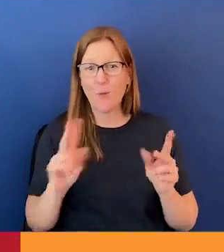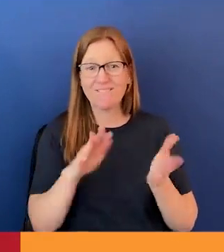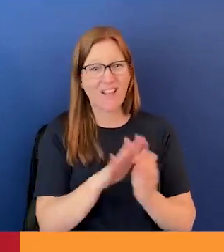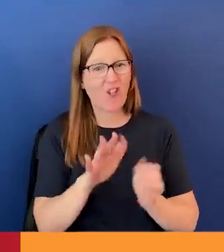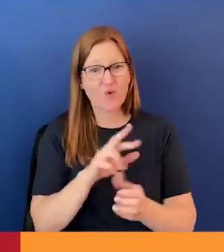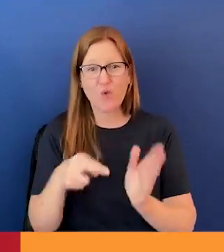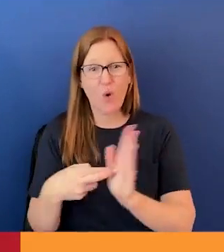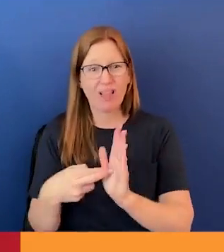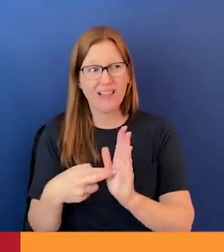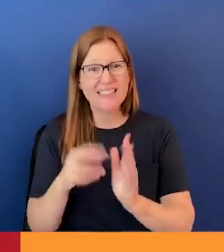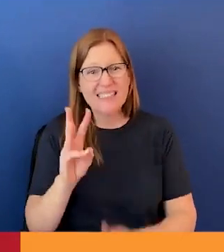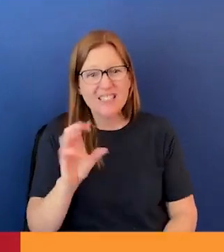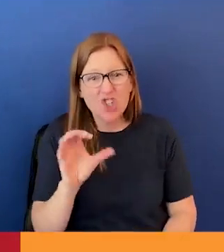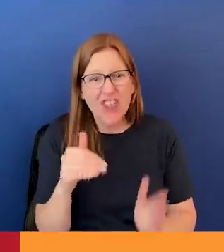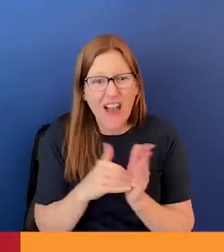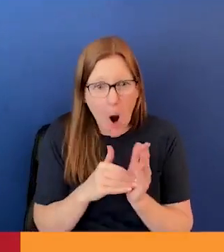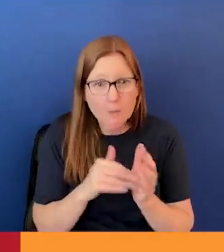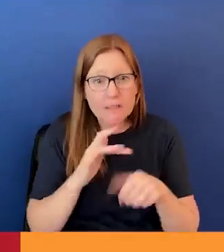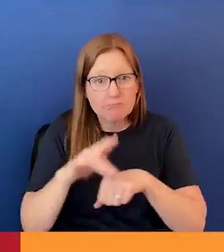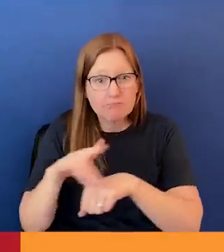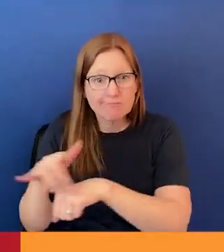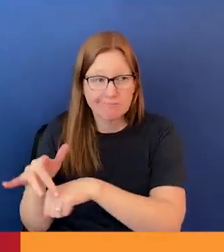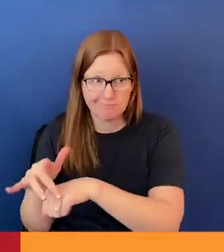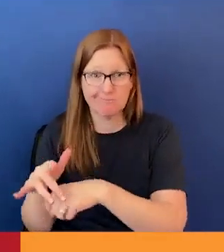For some in the home health situations called private duty services,